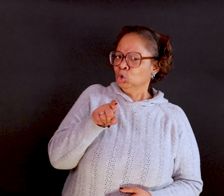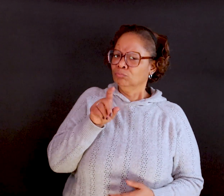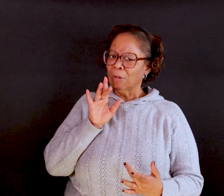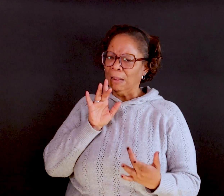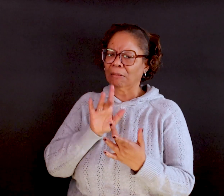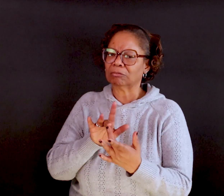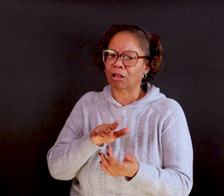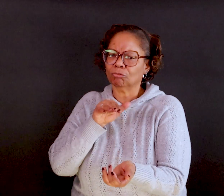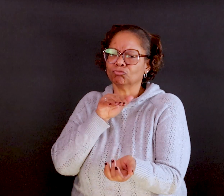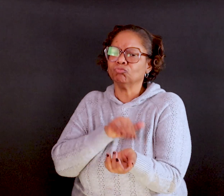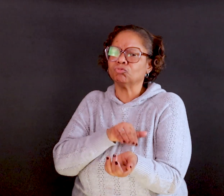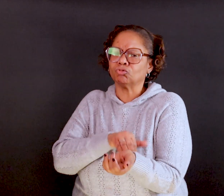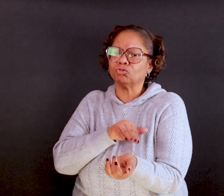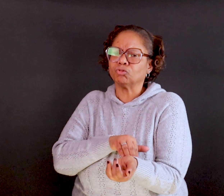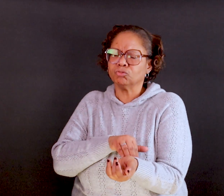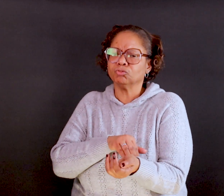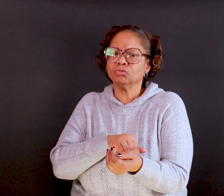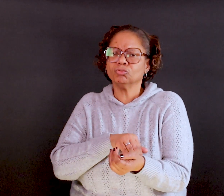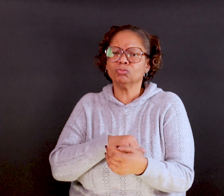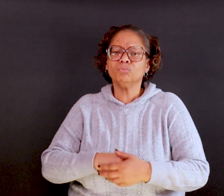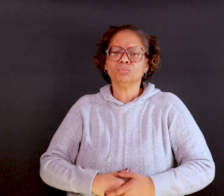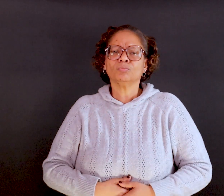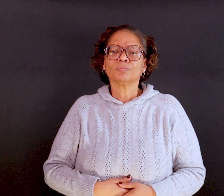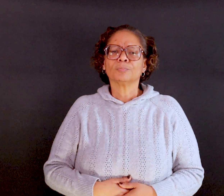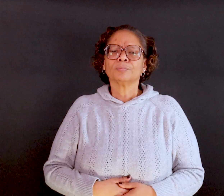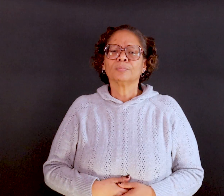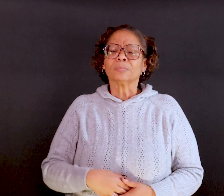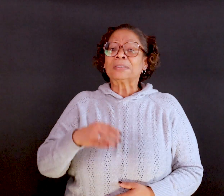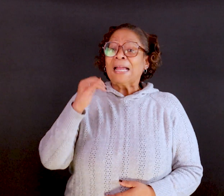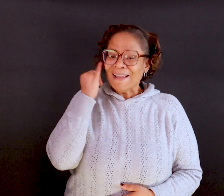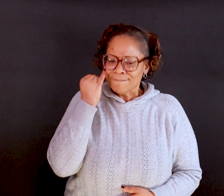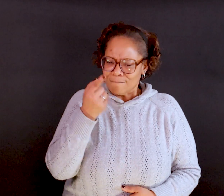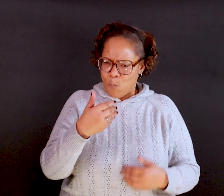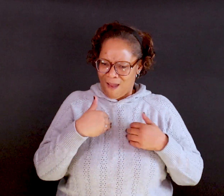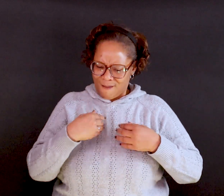You should contact a health care provider if you have